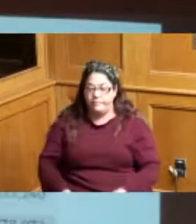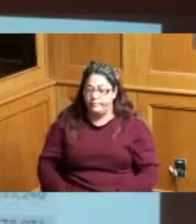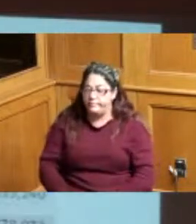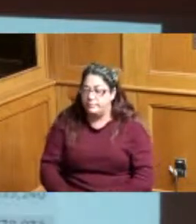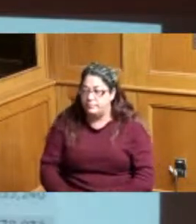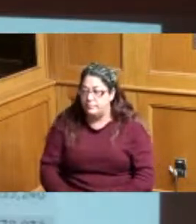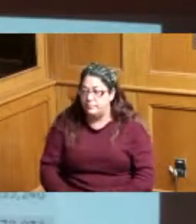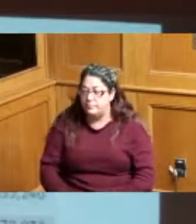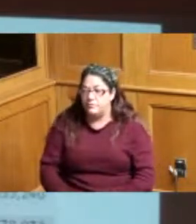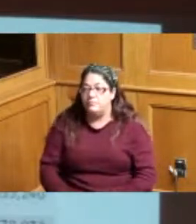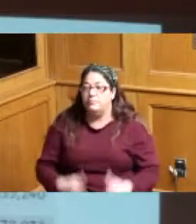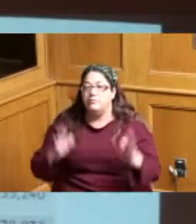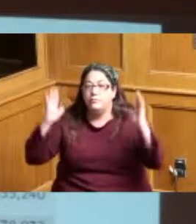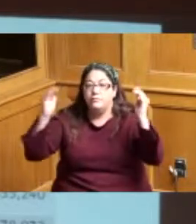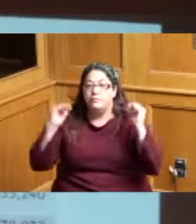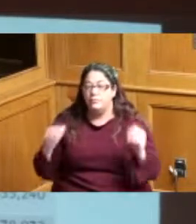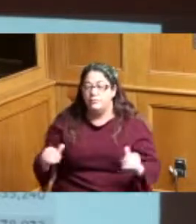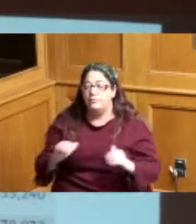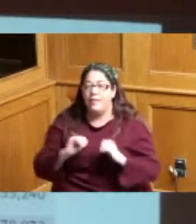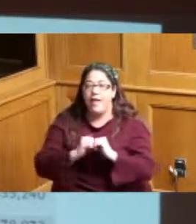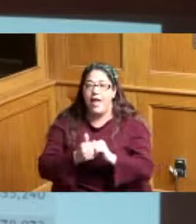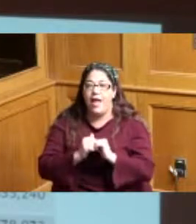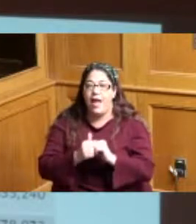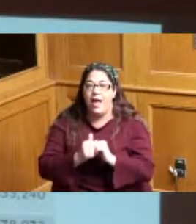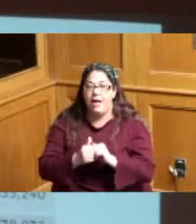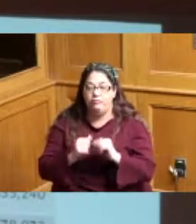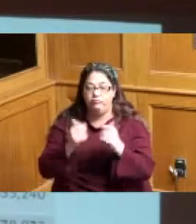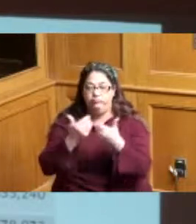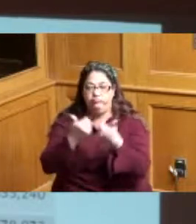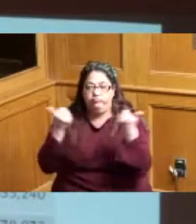so then the next part is how do you take all this so we have the numerator we know we have